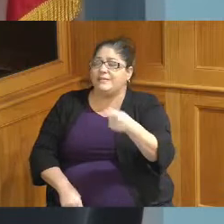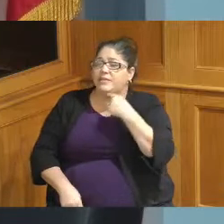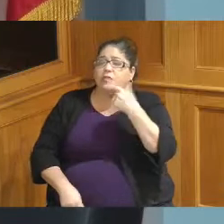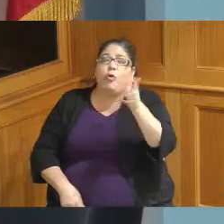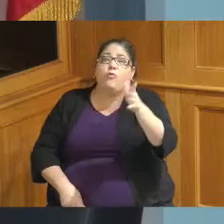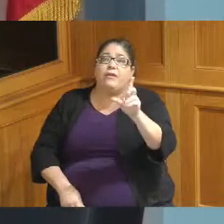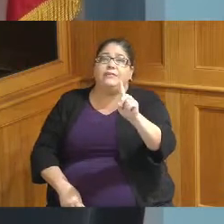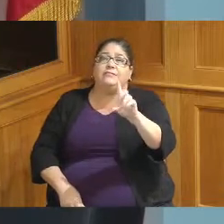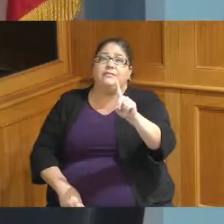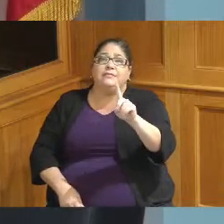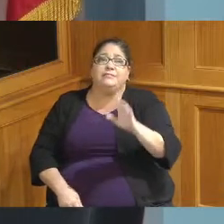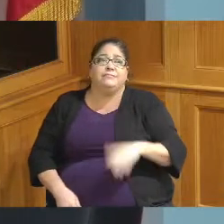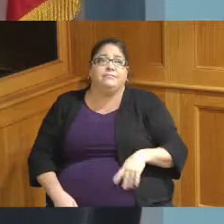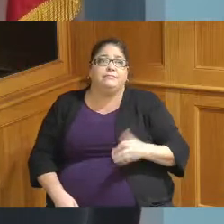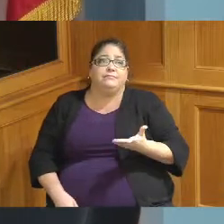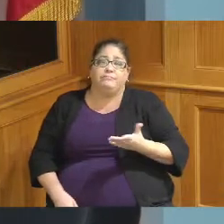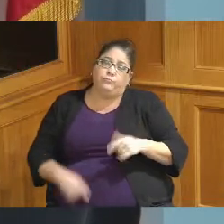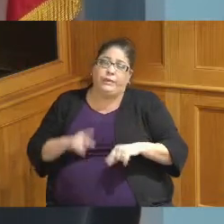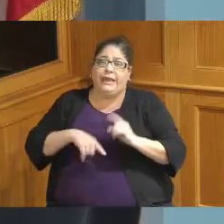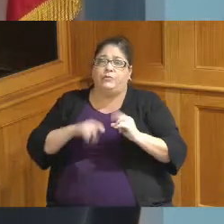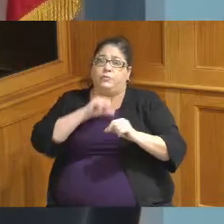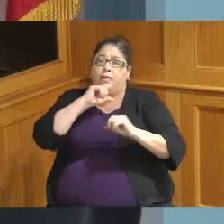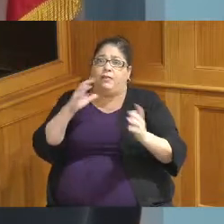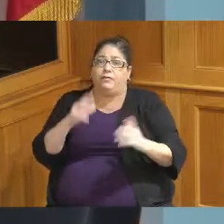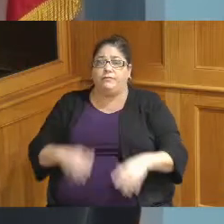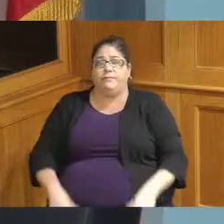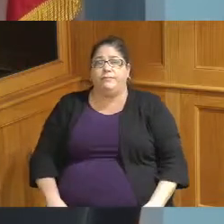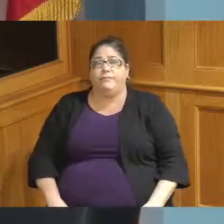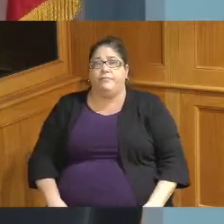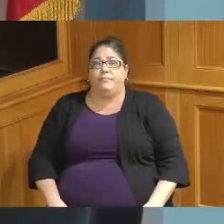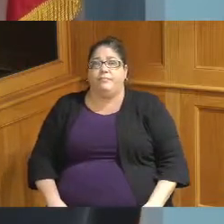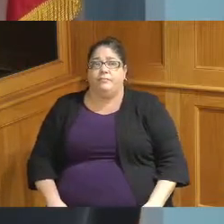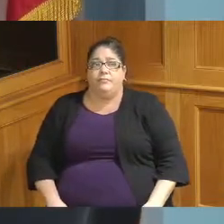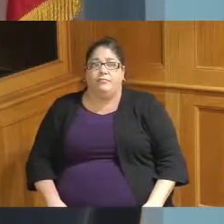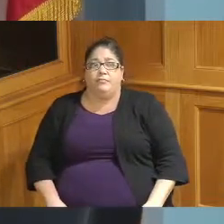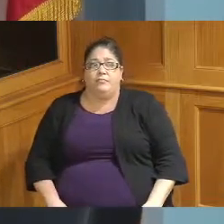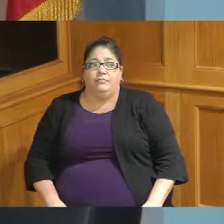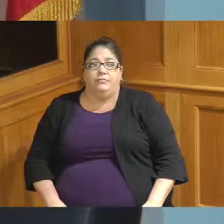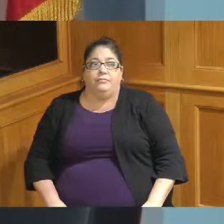can't you know there's nothing we can really do unless we were going back and I know to both of